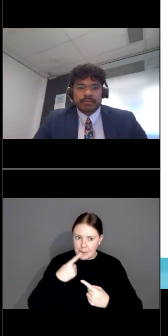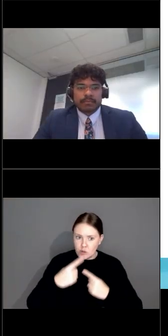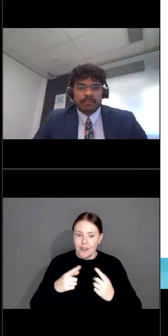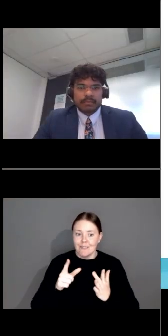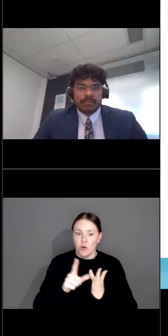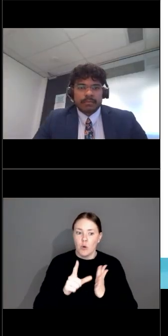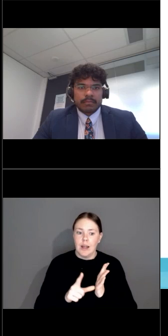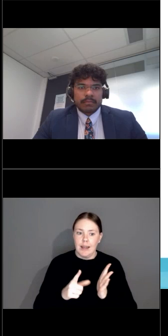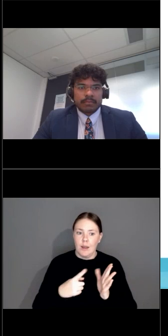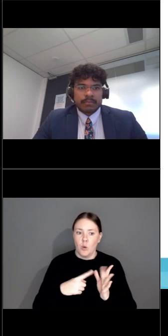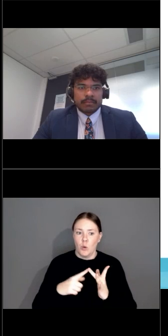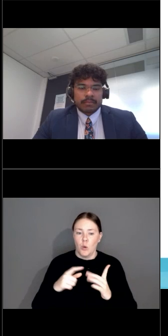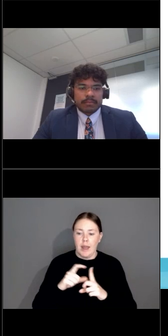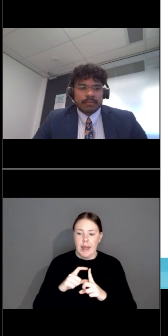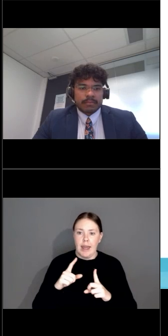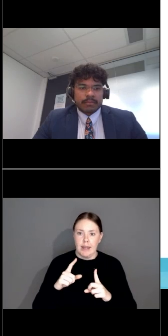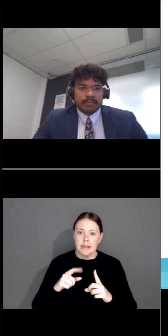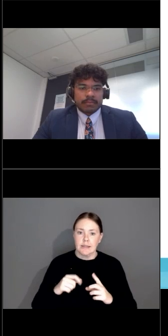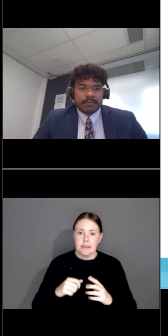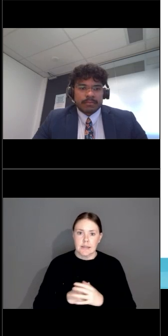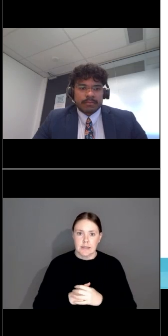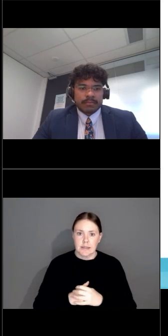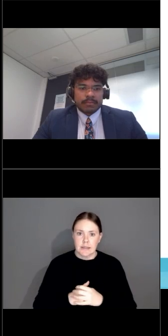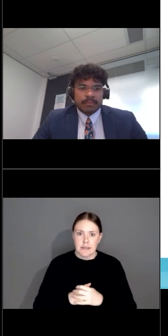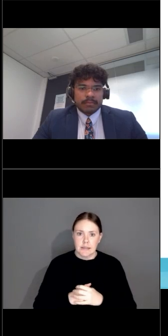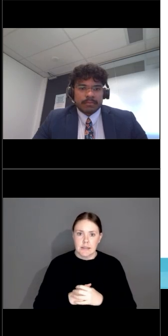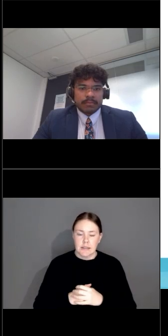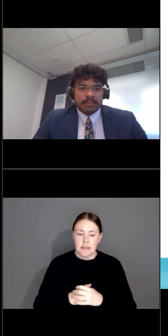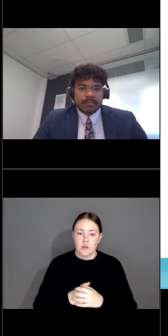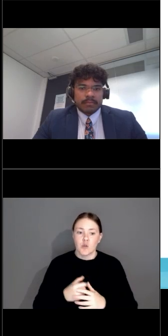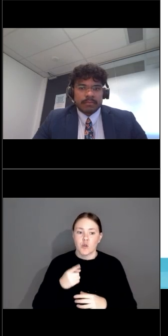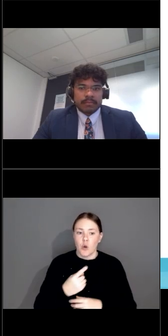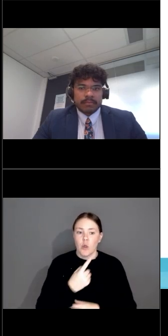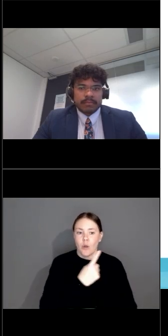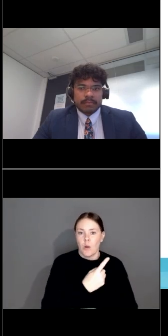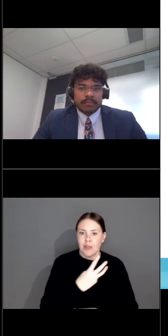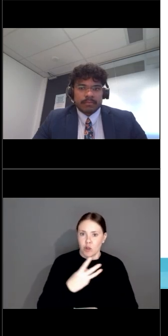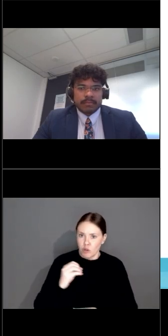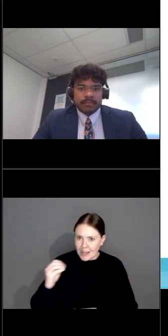is our standard 1300 number for anyone seeking Legal Information that's the best number to call